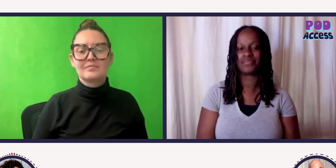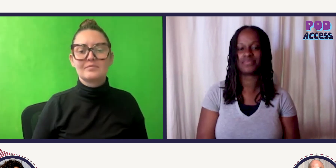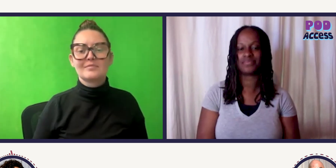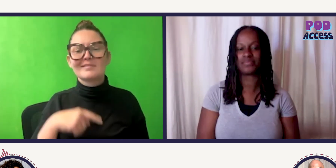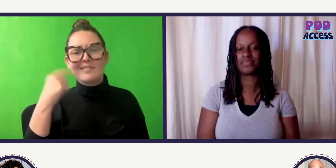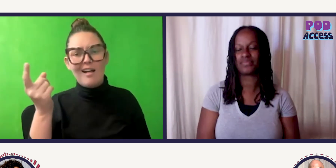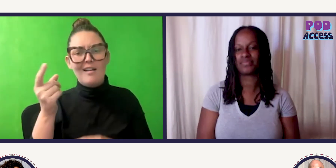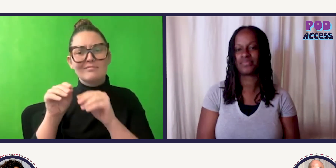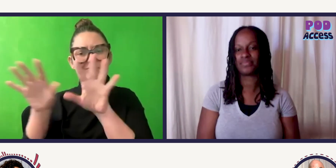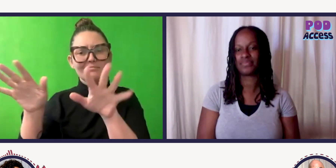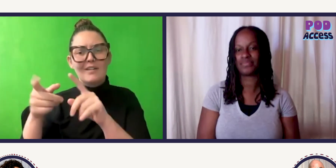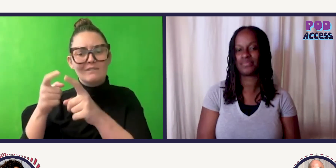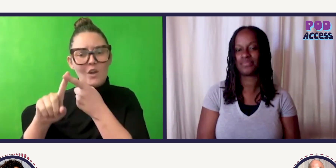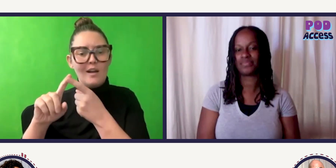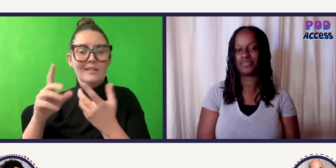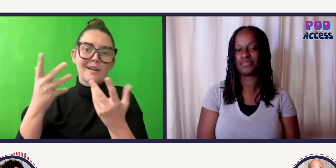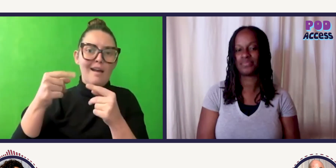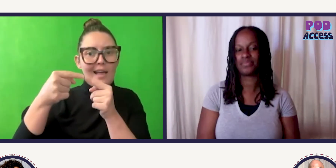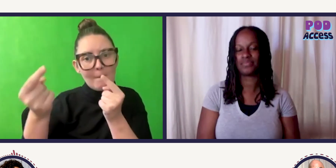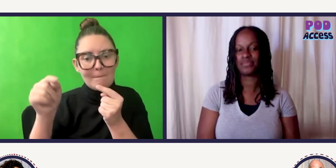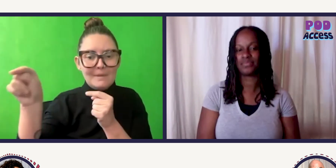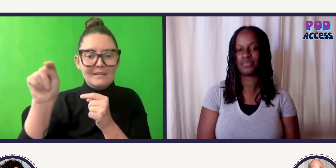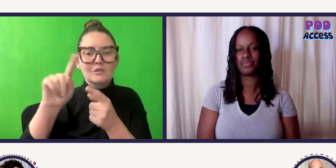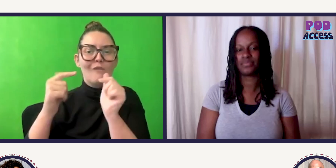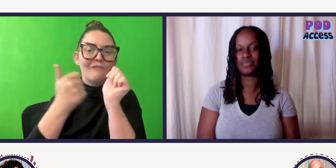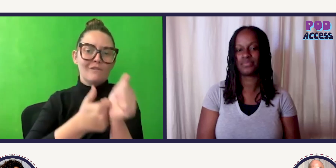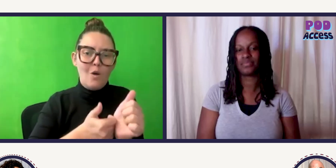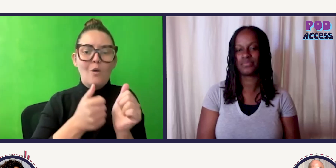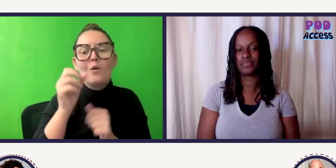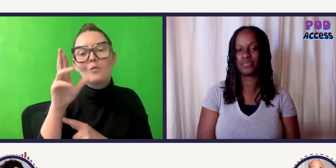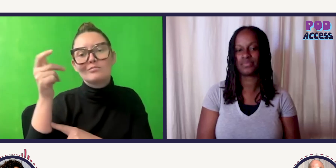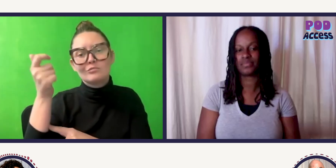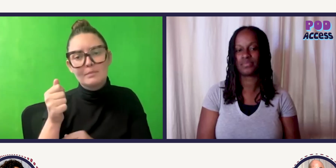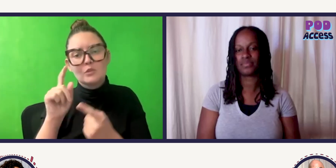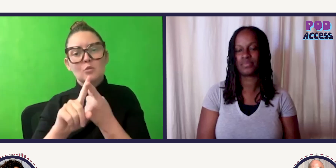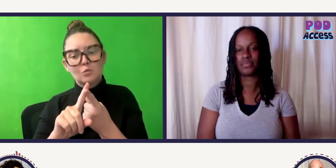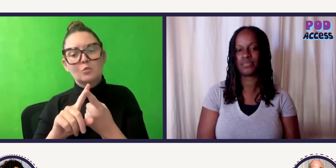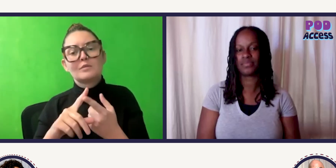Tell a friend and an enemy to follow or subscribe to POD Access wherever you get your podcasts.